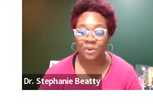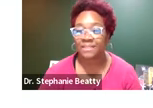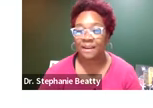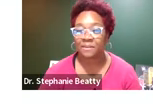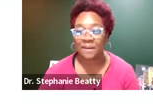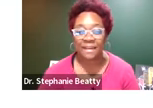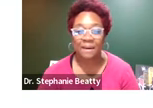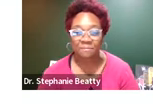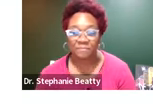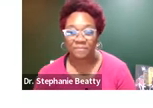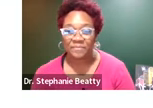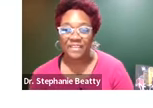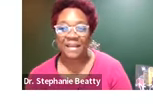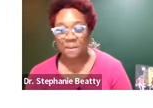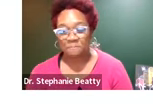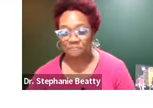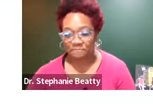and we're excited about that. Next slide.